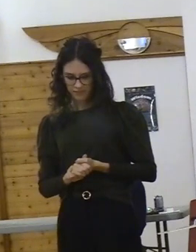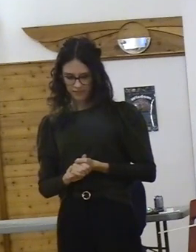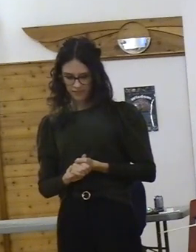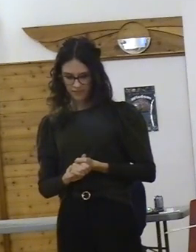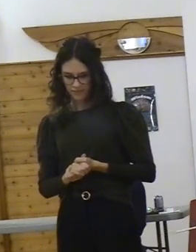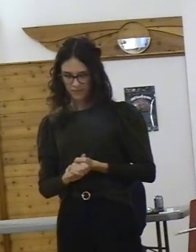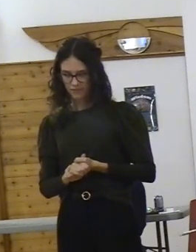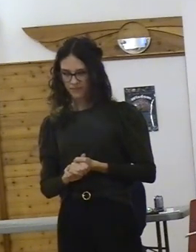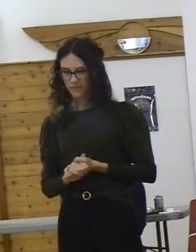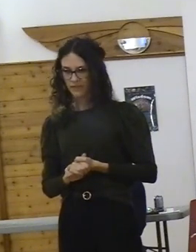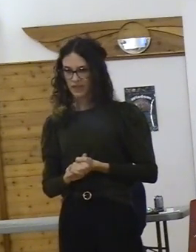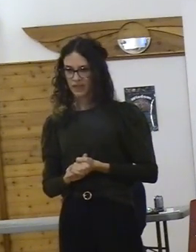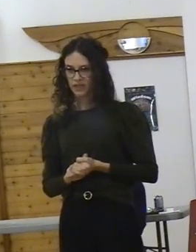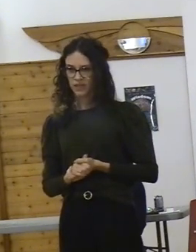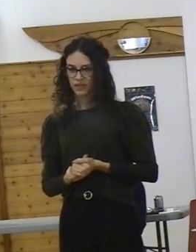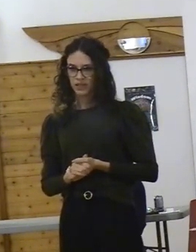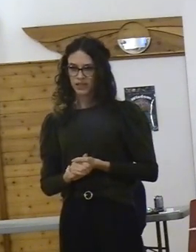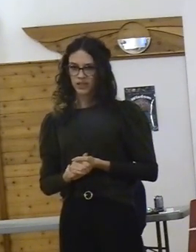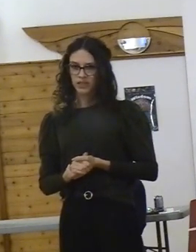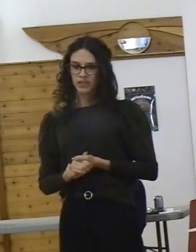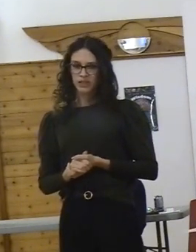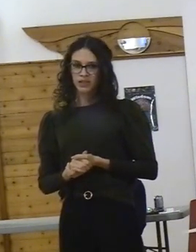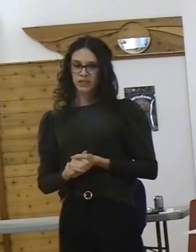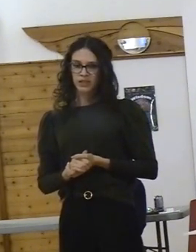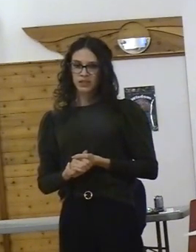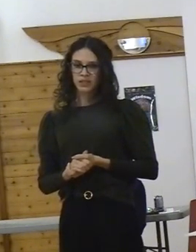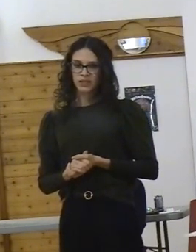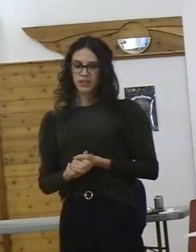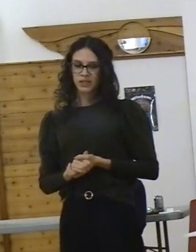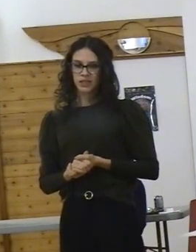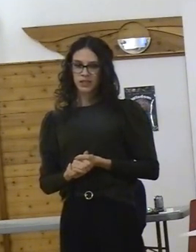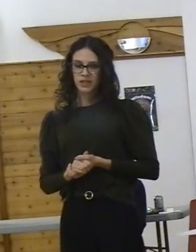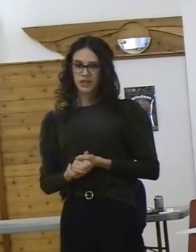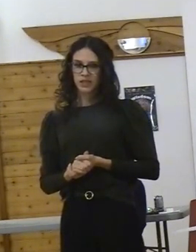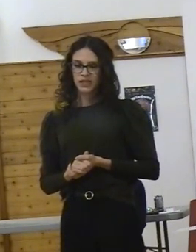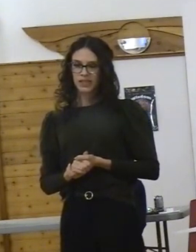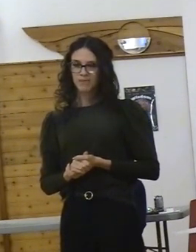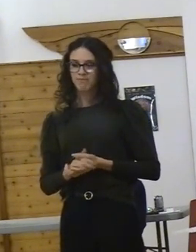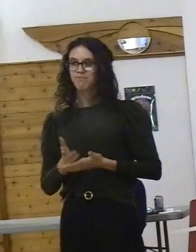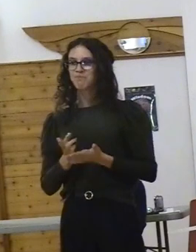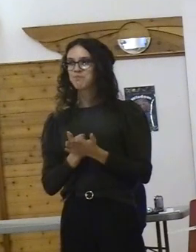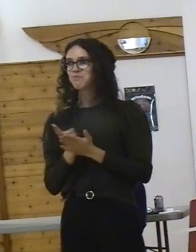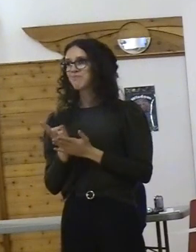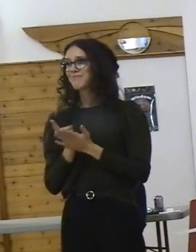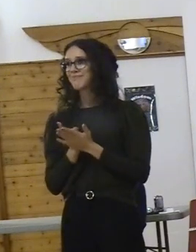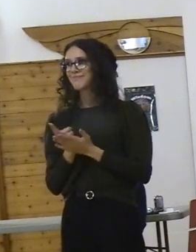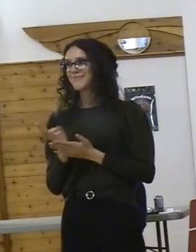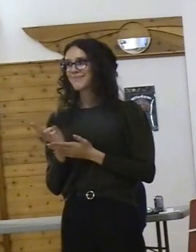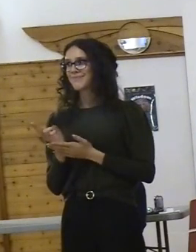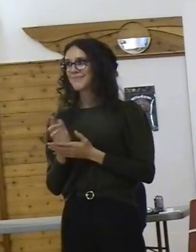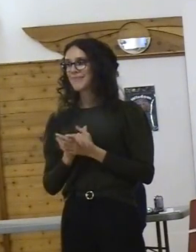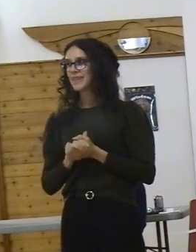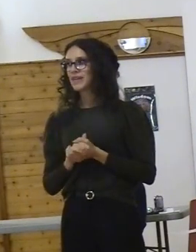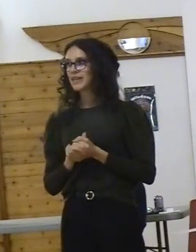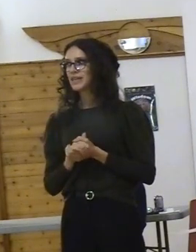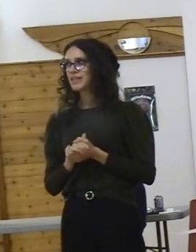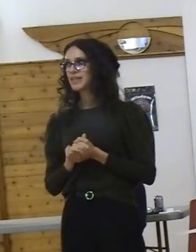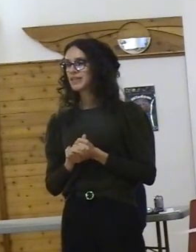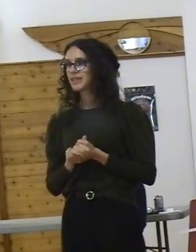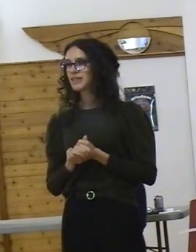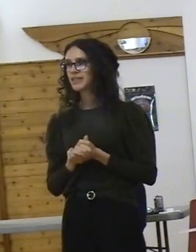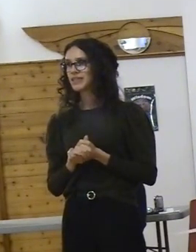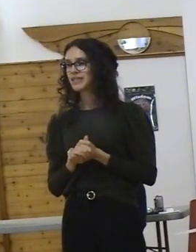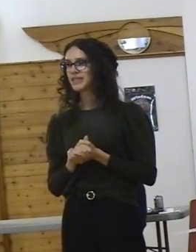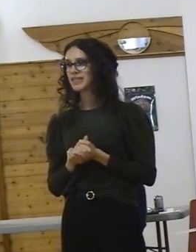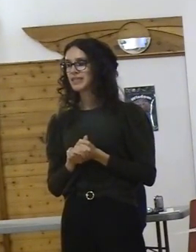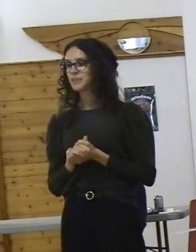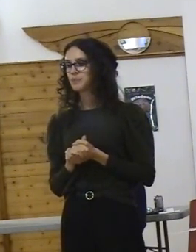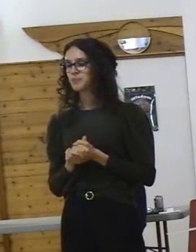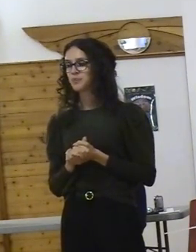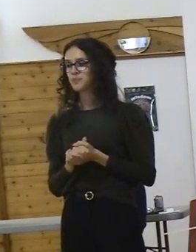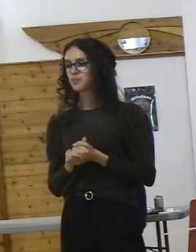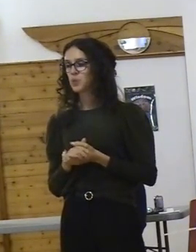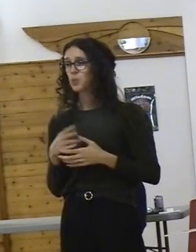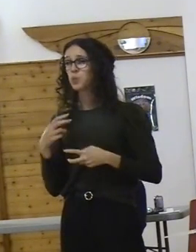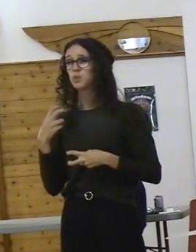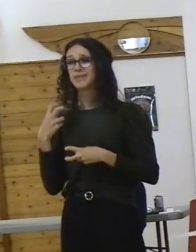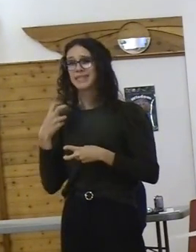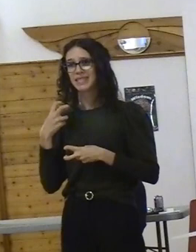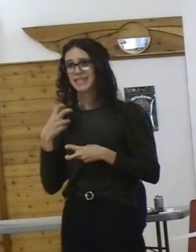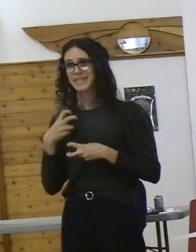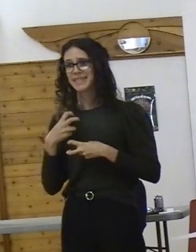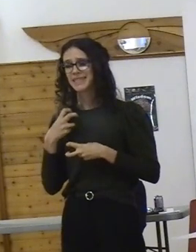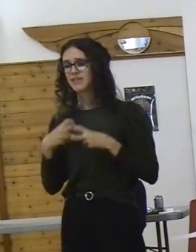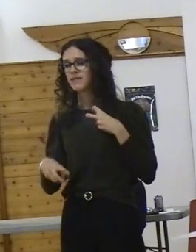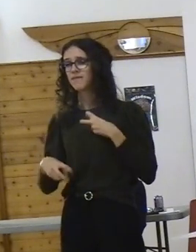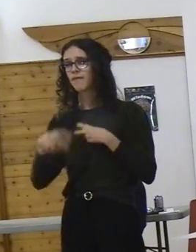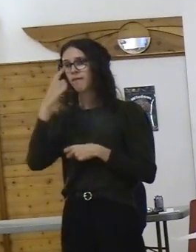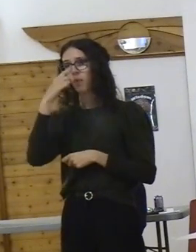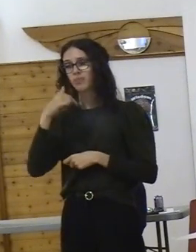It's always, it gets harder for me to talk about all my loved ones.